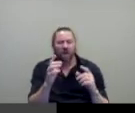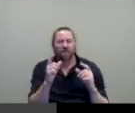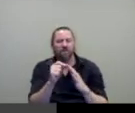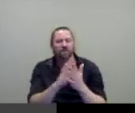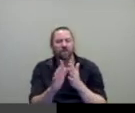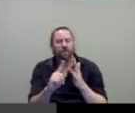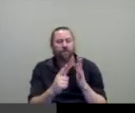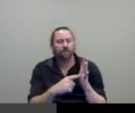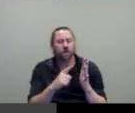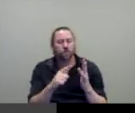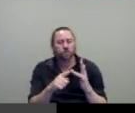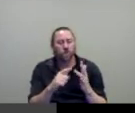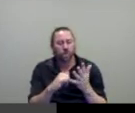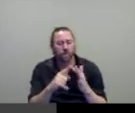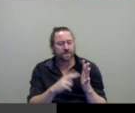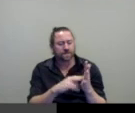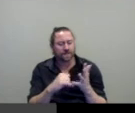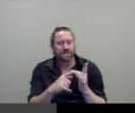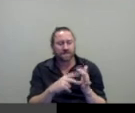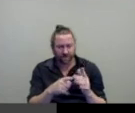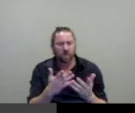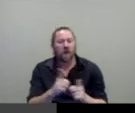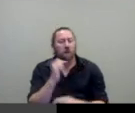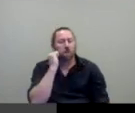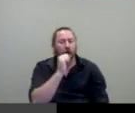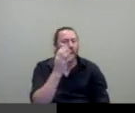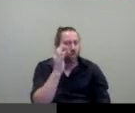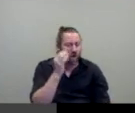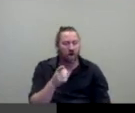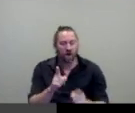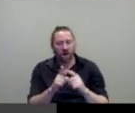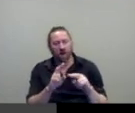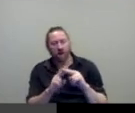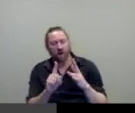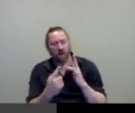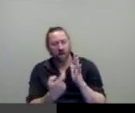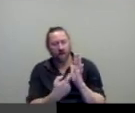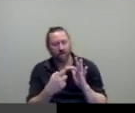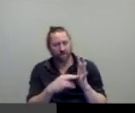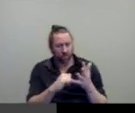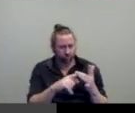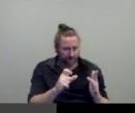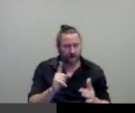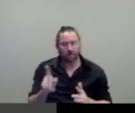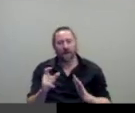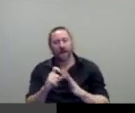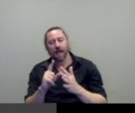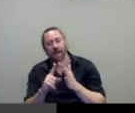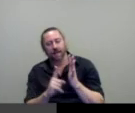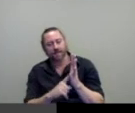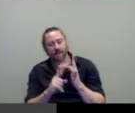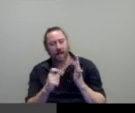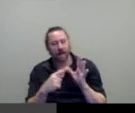and white images are curiously both forensic and delicate they call forth the binaries of